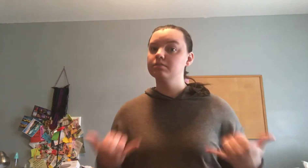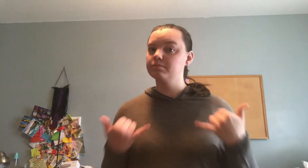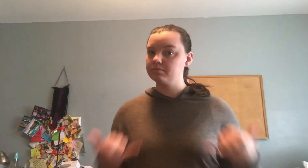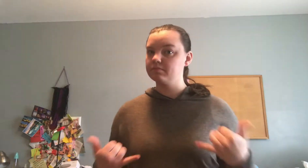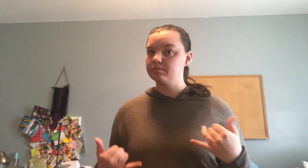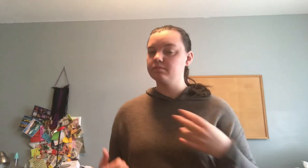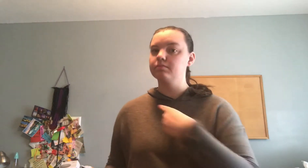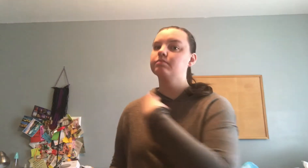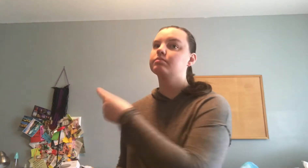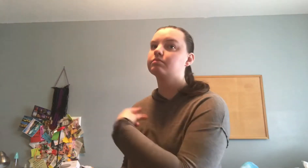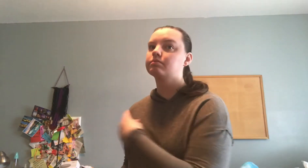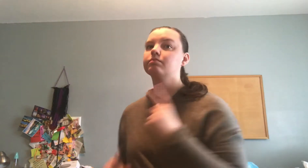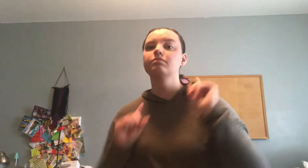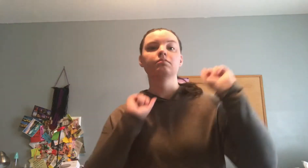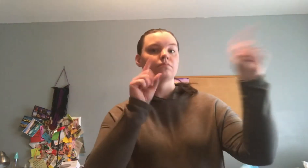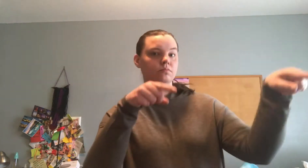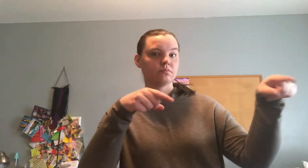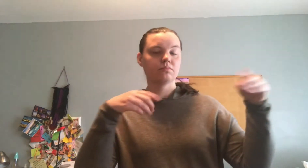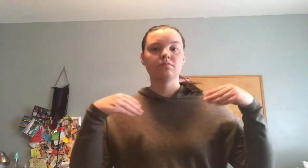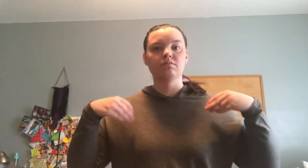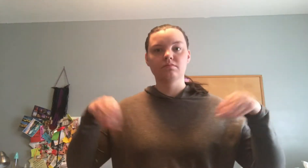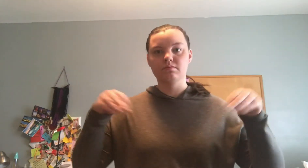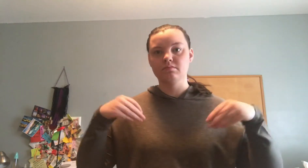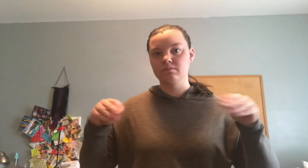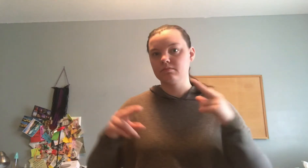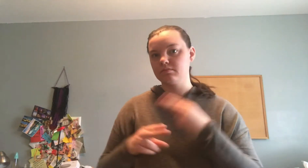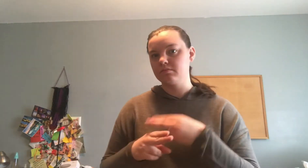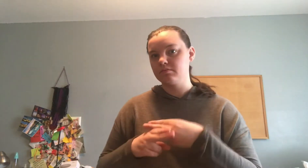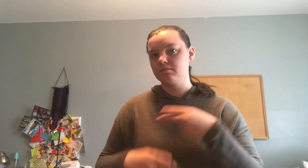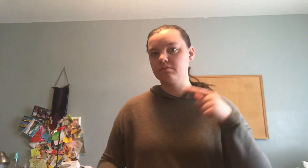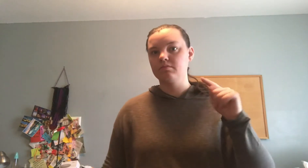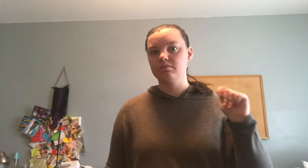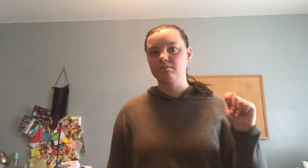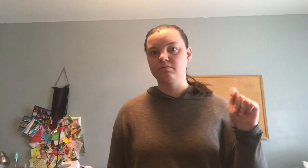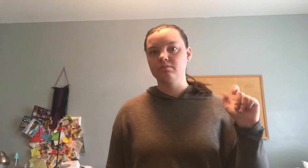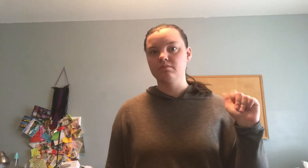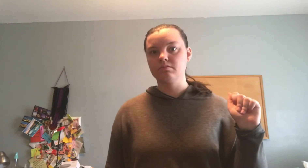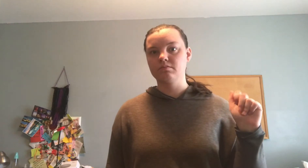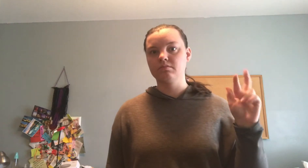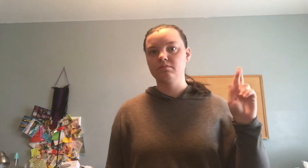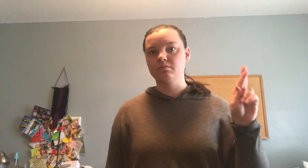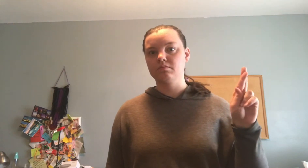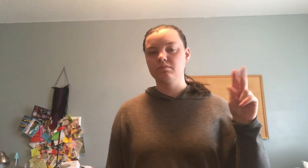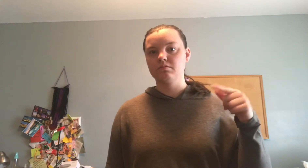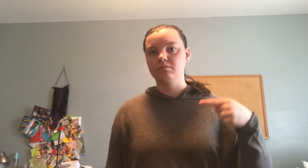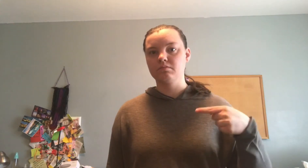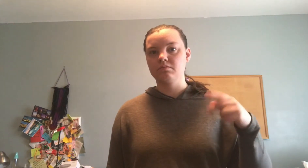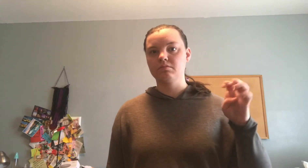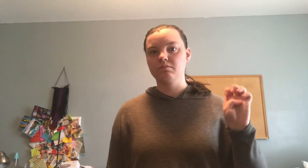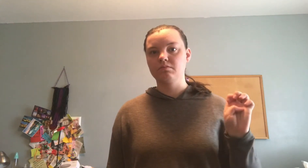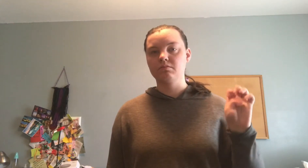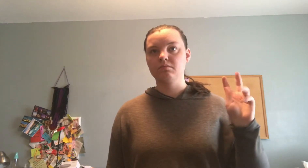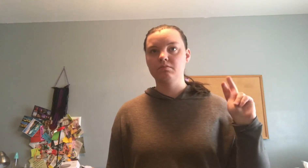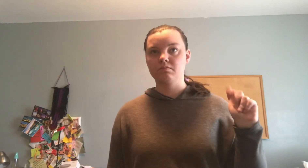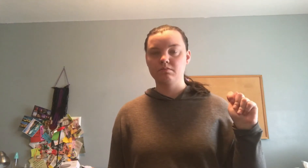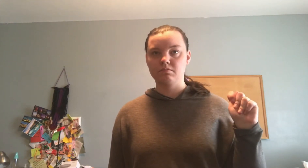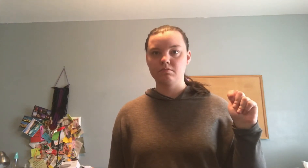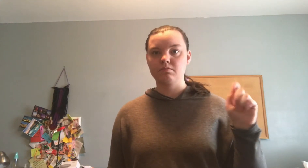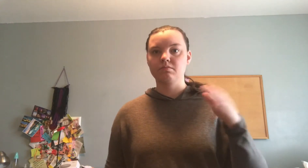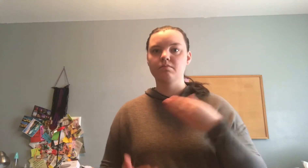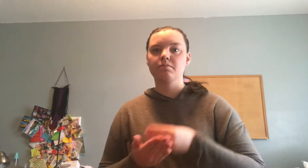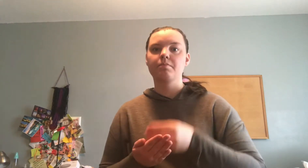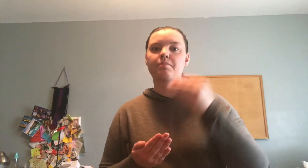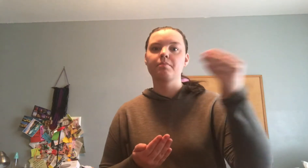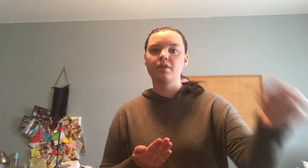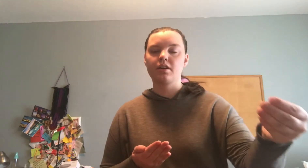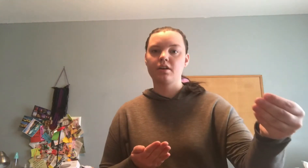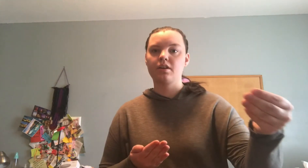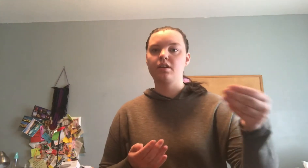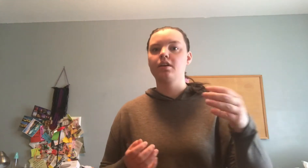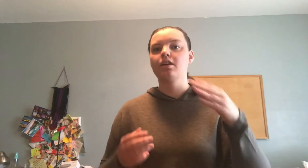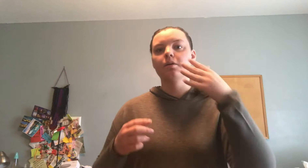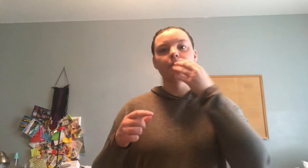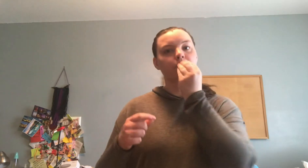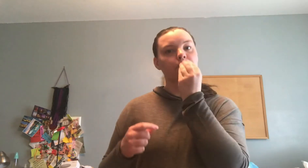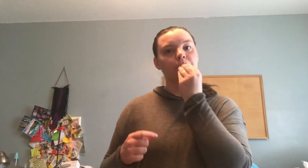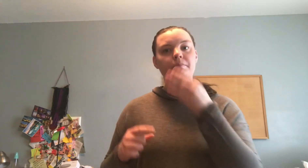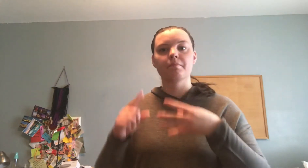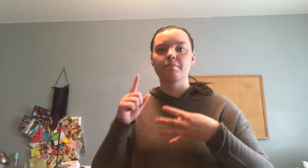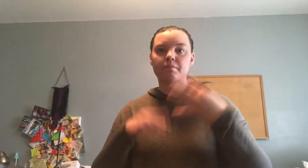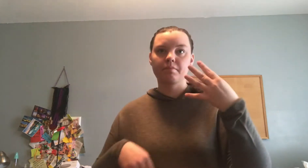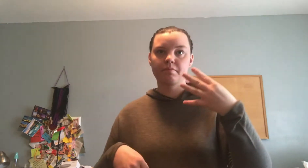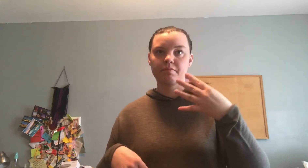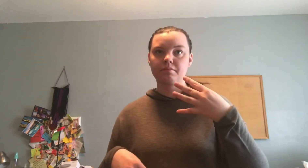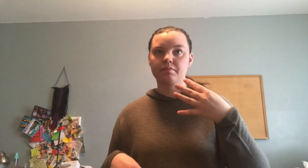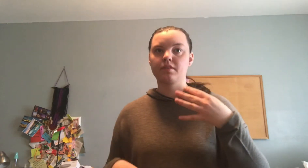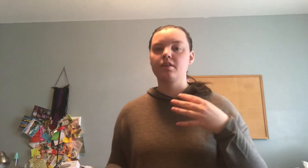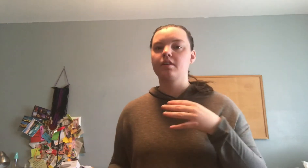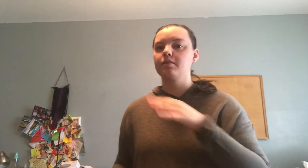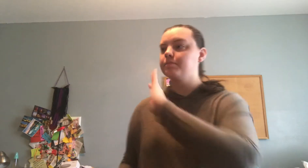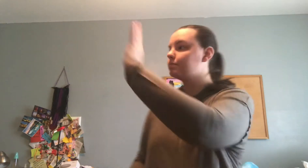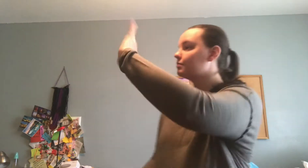Today the two of us are going to Target to buy ingredients.